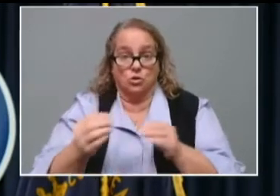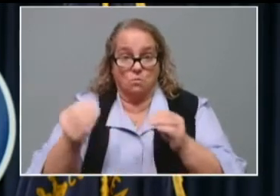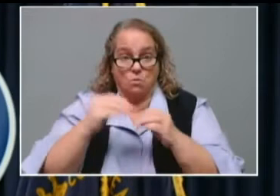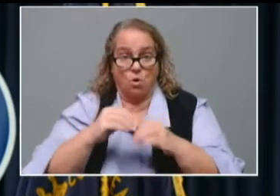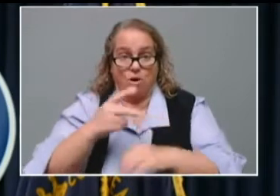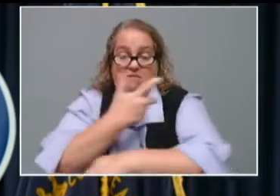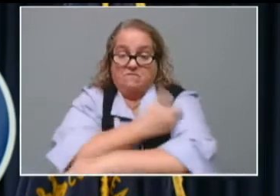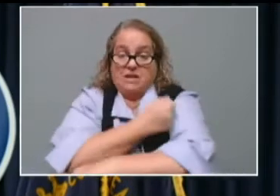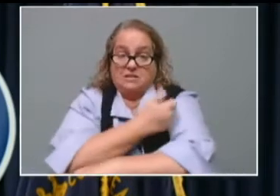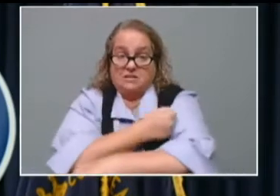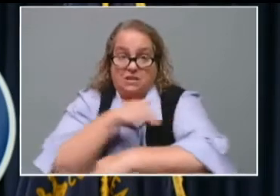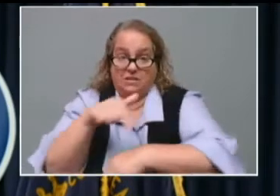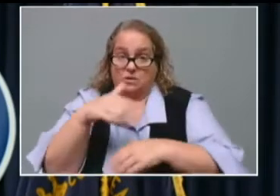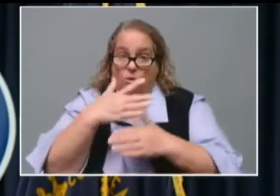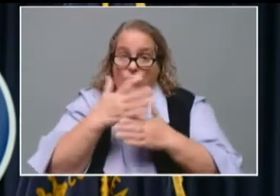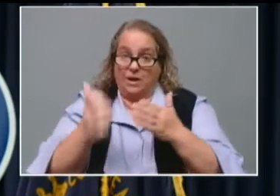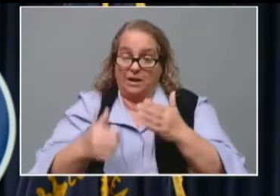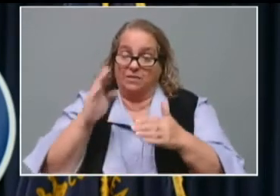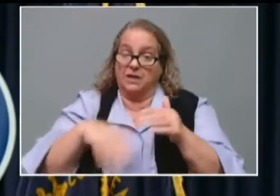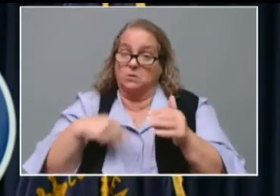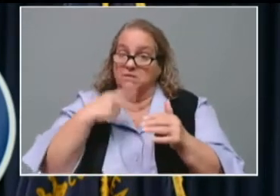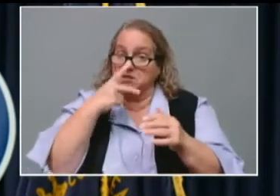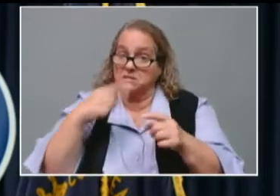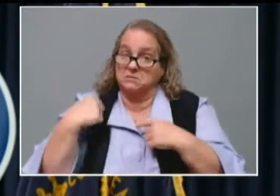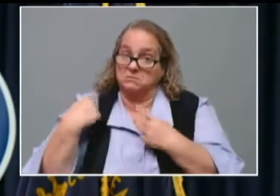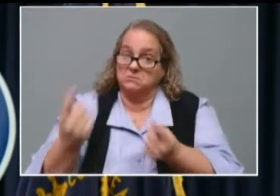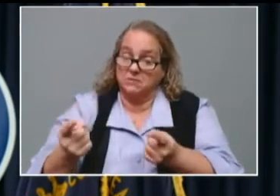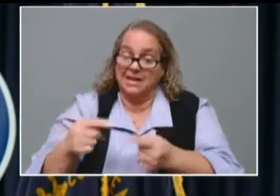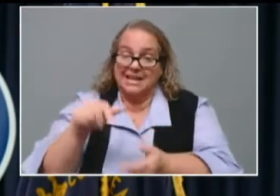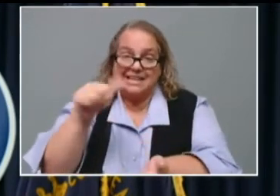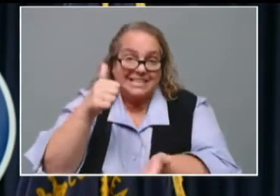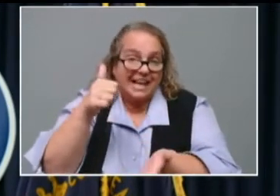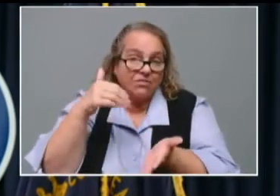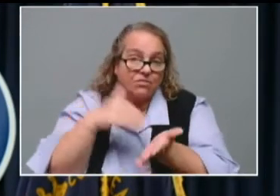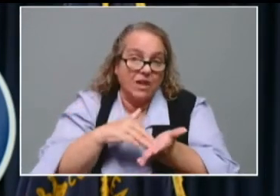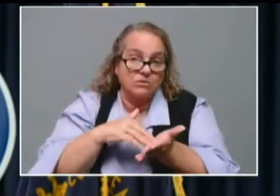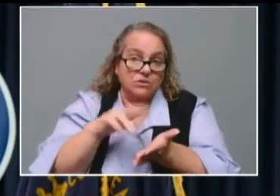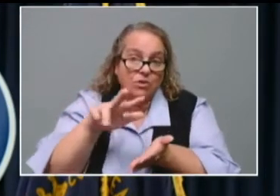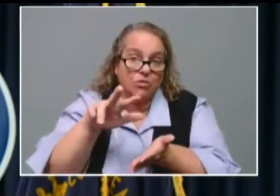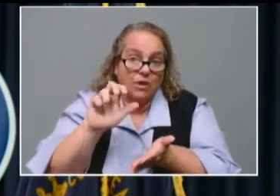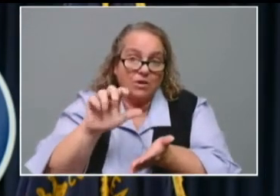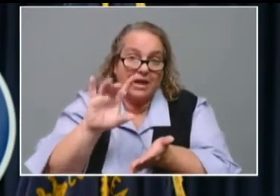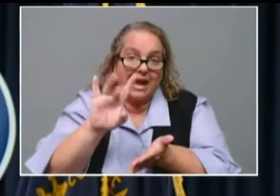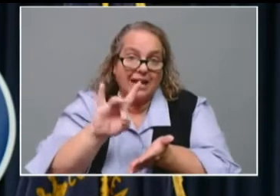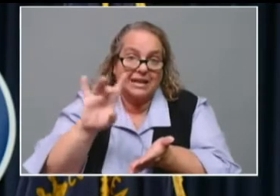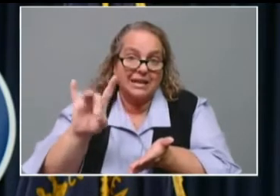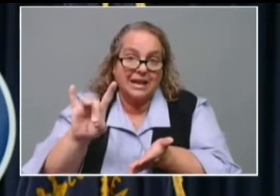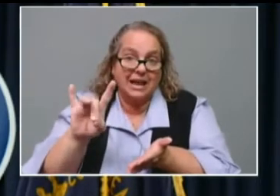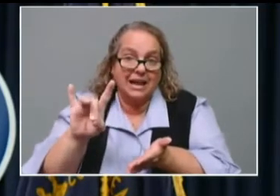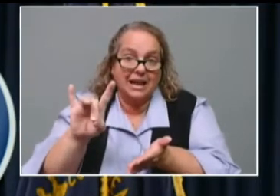we've seen a couple of weeks 10,388. And you might say, yeah, but that's